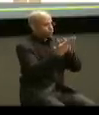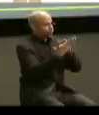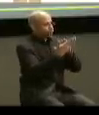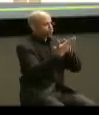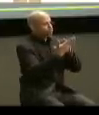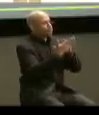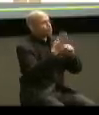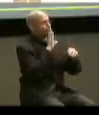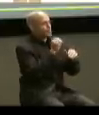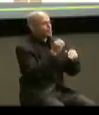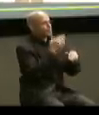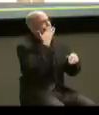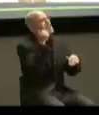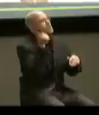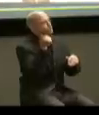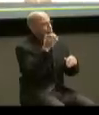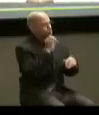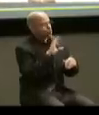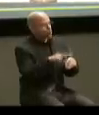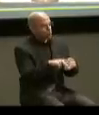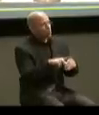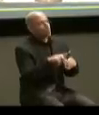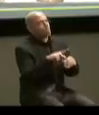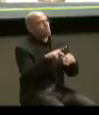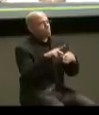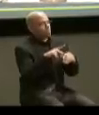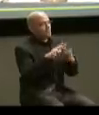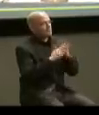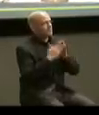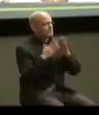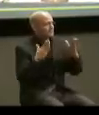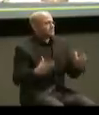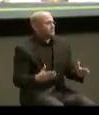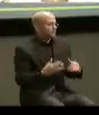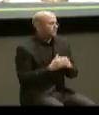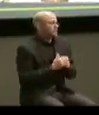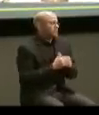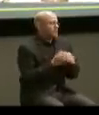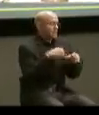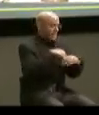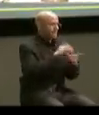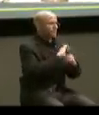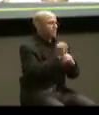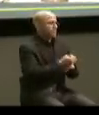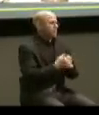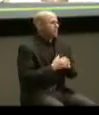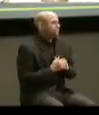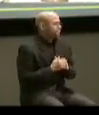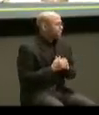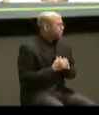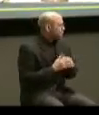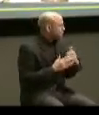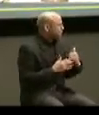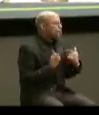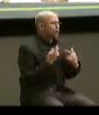IT'S MEANT TO, AGAIN, INT INCENTIVIZE A VOLUNTARY APPROACH TO BEING BETTER CORPORATE CITIZENS.